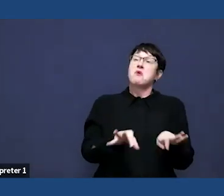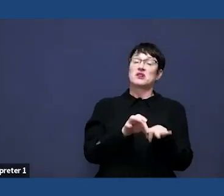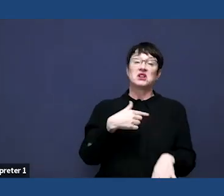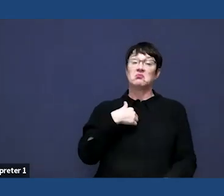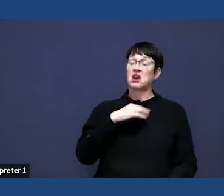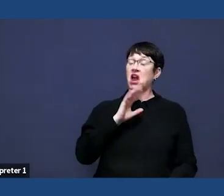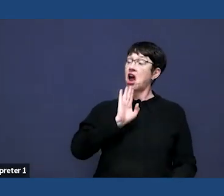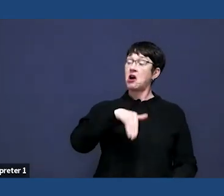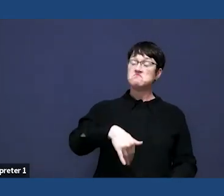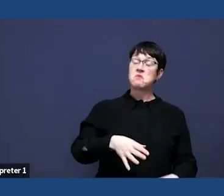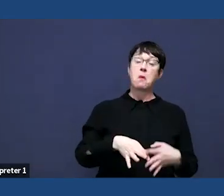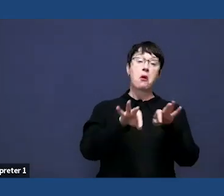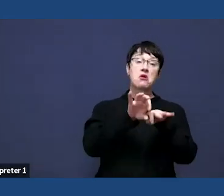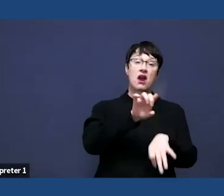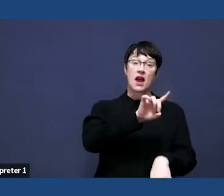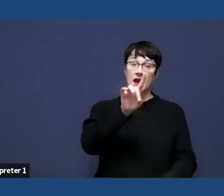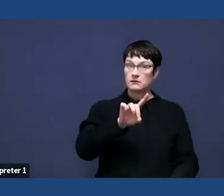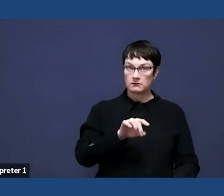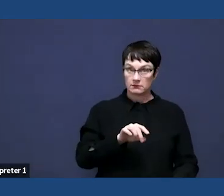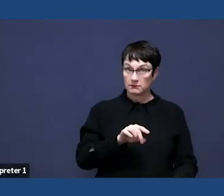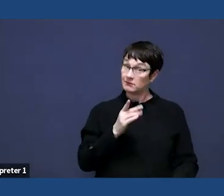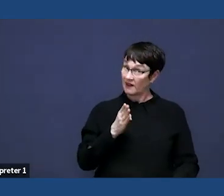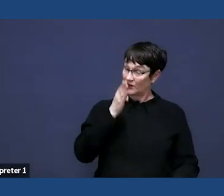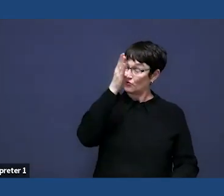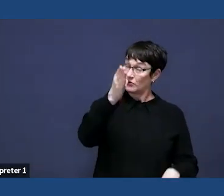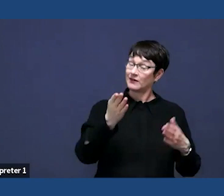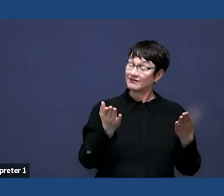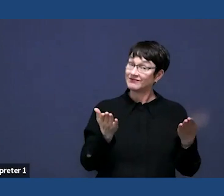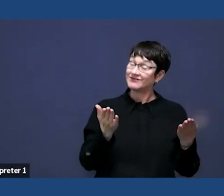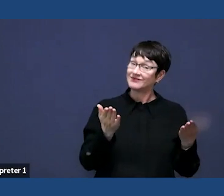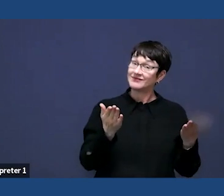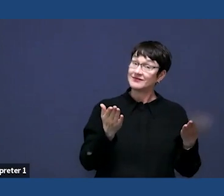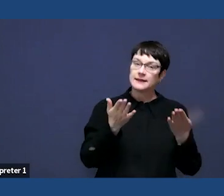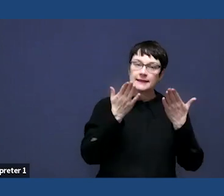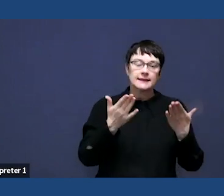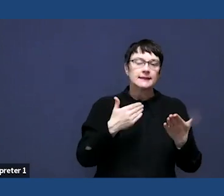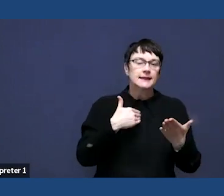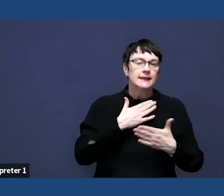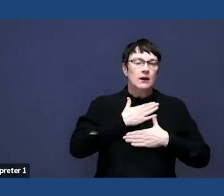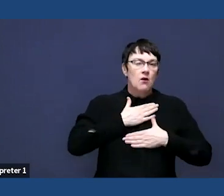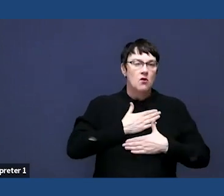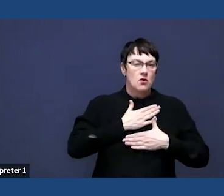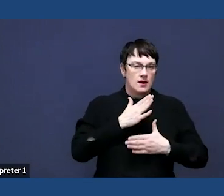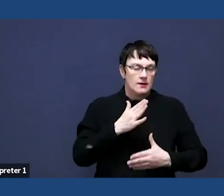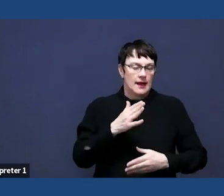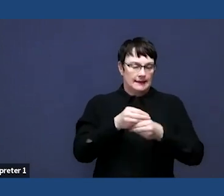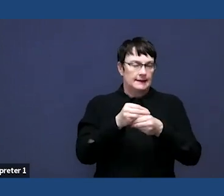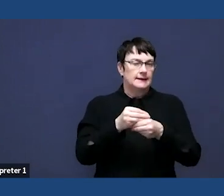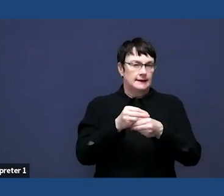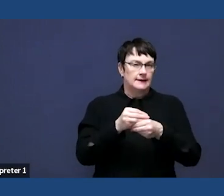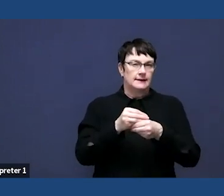I would like to add another couple of points to the heart of why do we need UN international